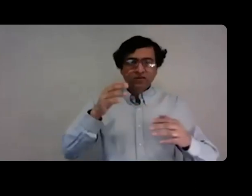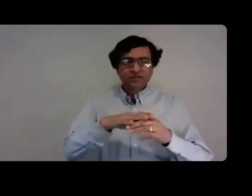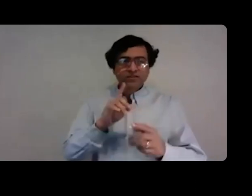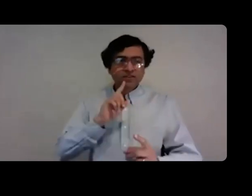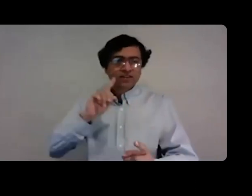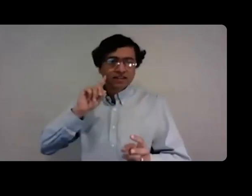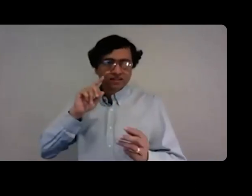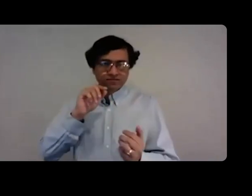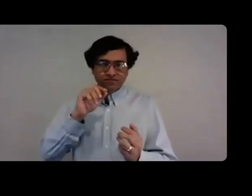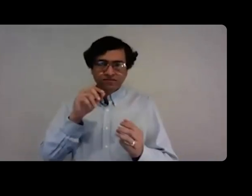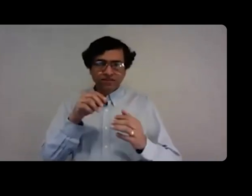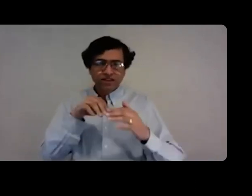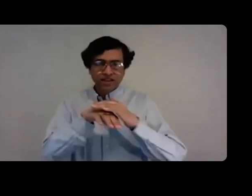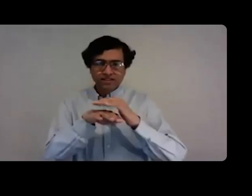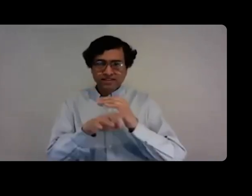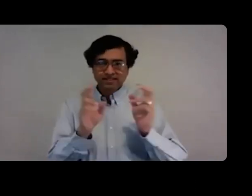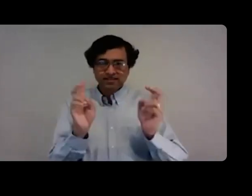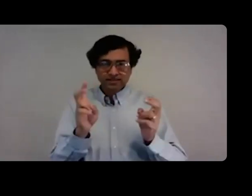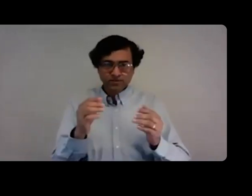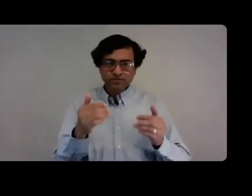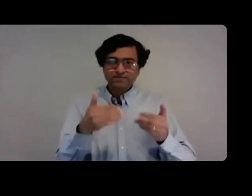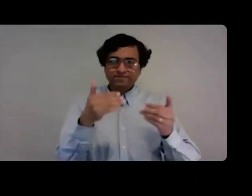Okay that is the hard-of-hearing experience.